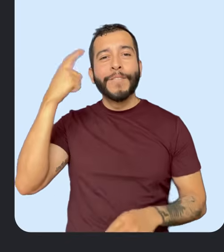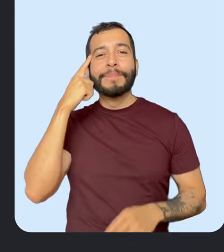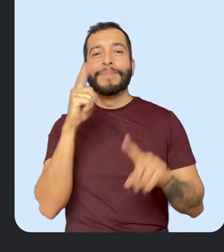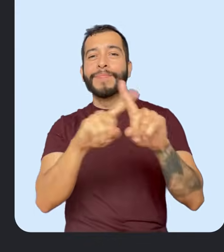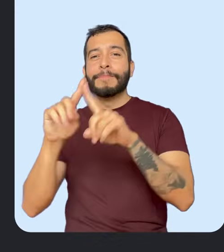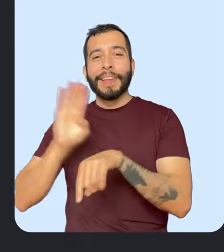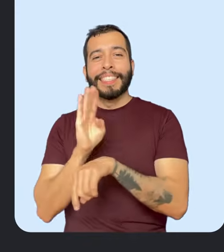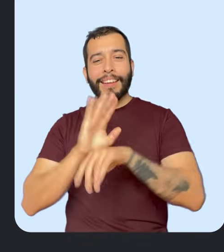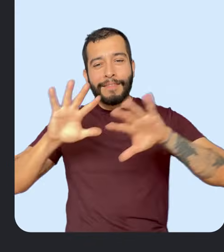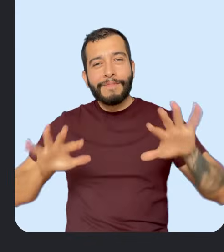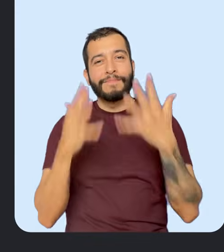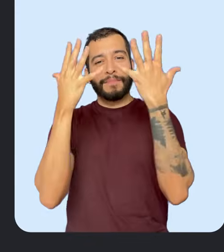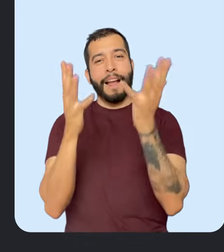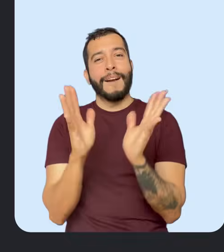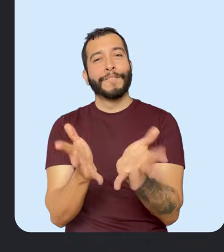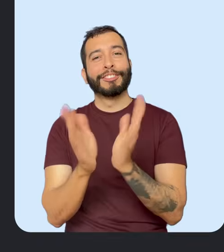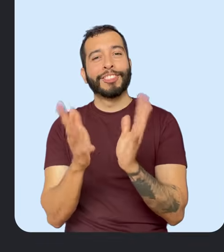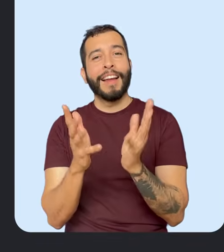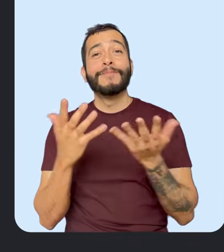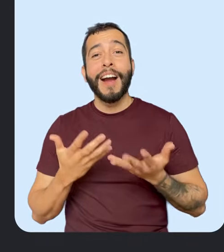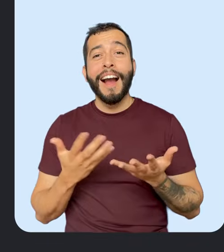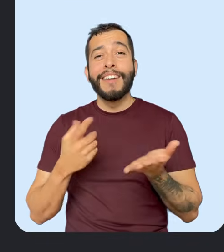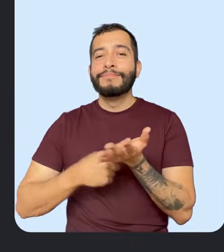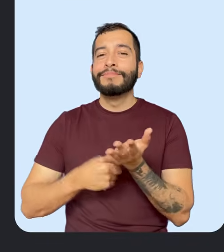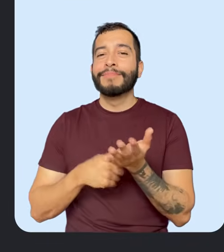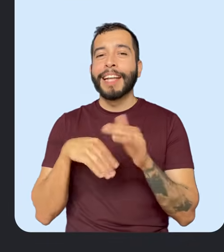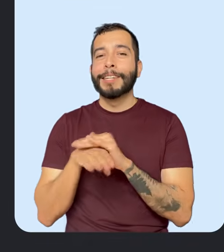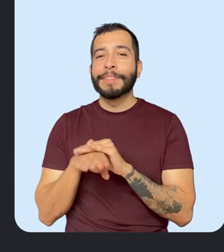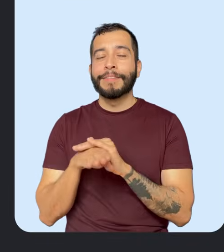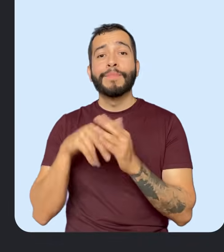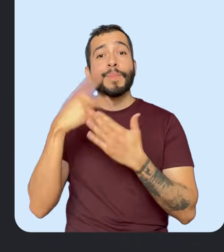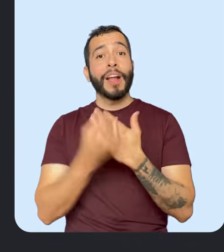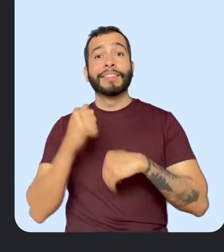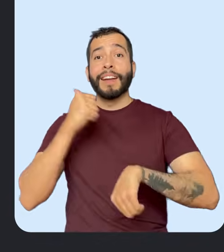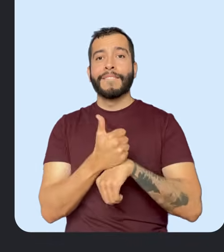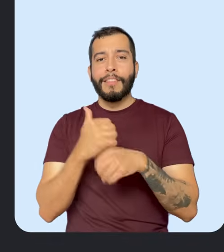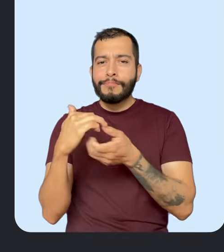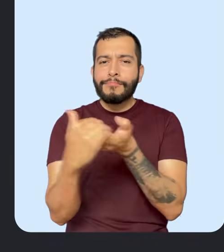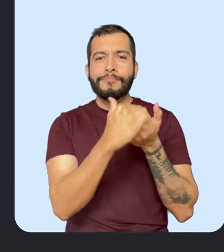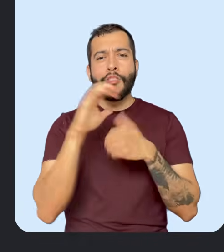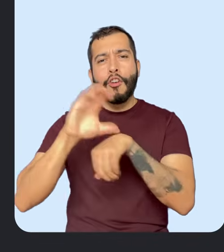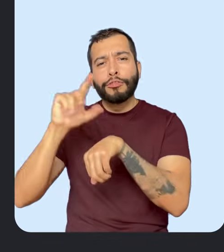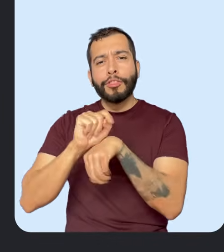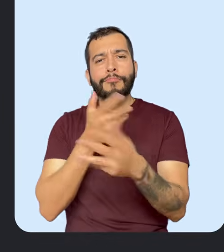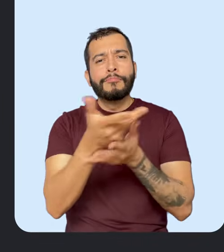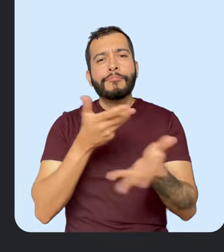and other businesses to elevate conversations around accessibility. This project was developed in consultation with local organizations,